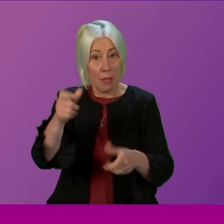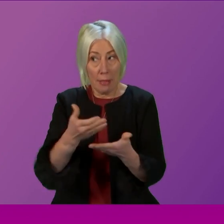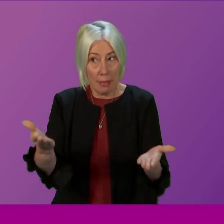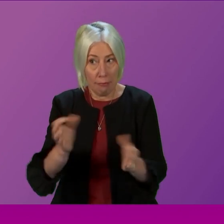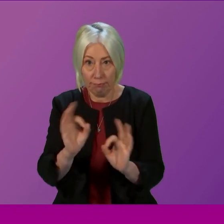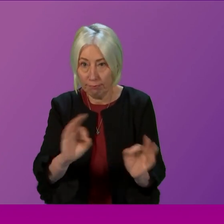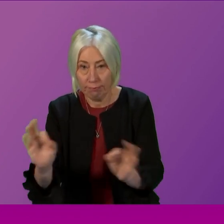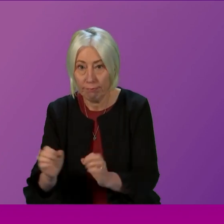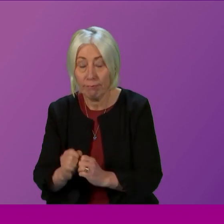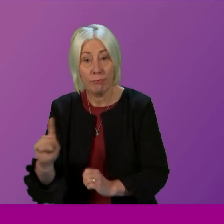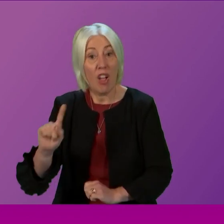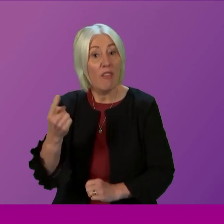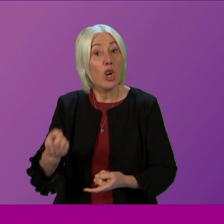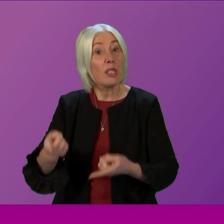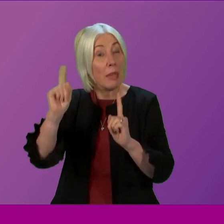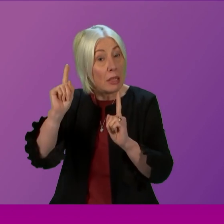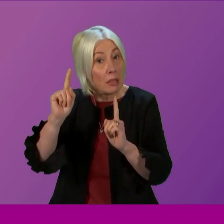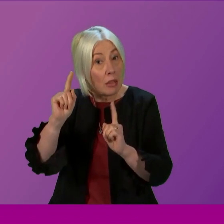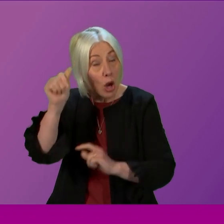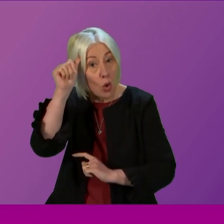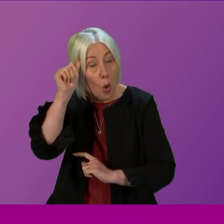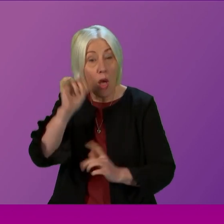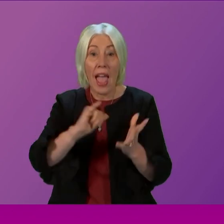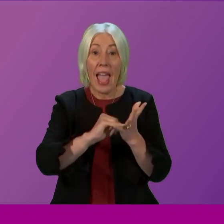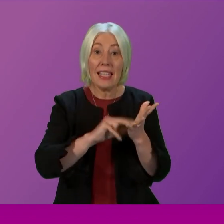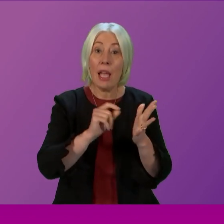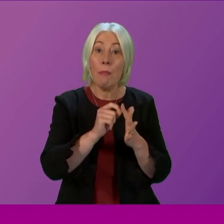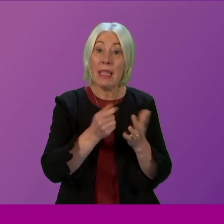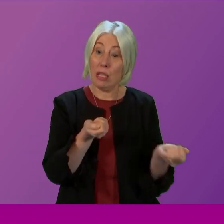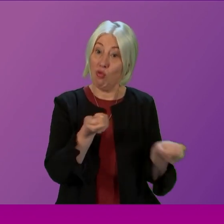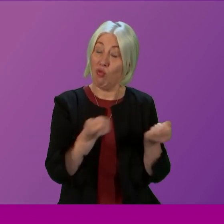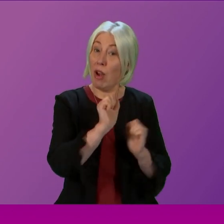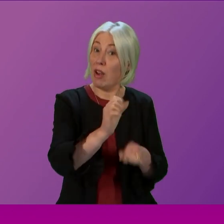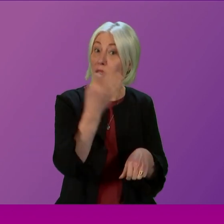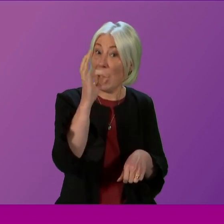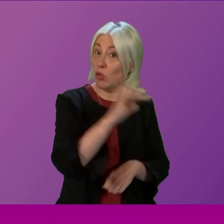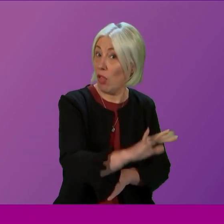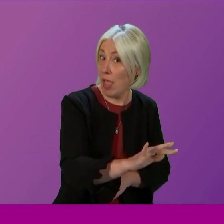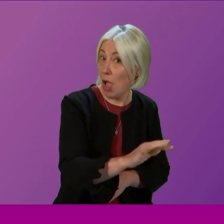Was the First Minister aware that a Scottish National Party-run council was considering such a drastic cut in teacher numbers?